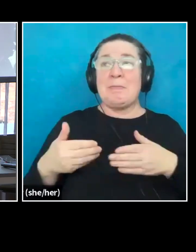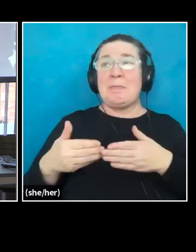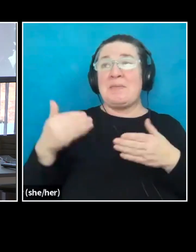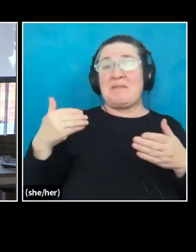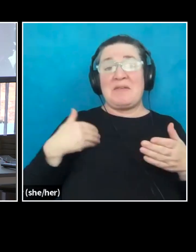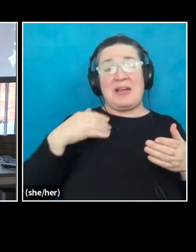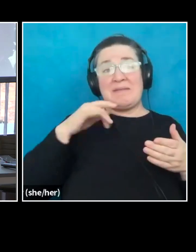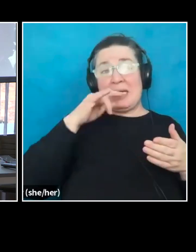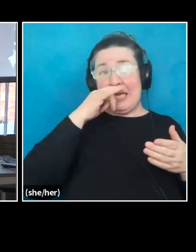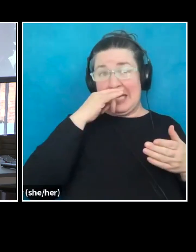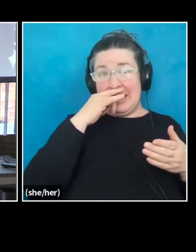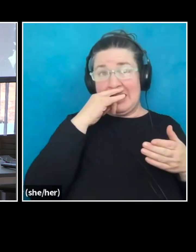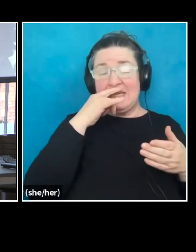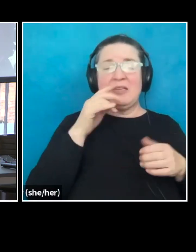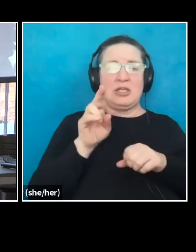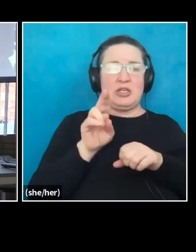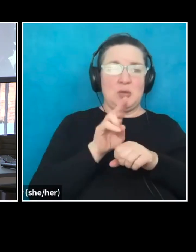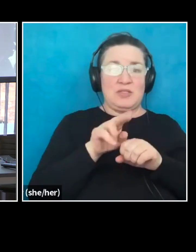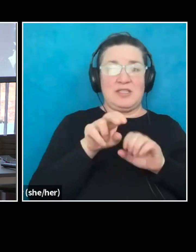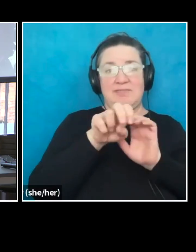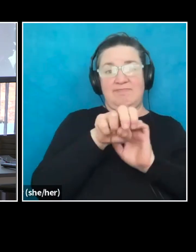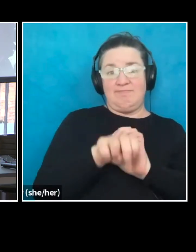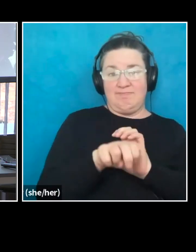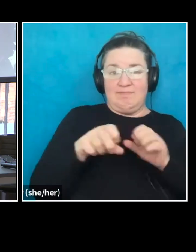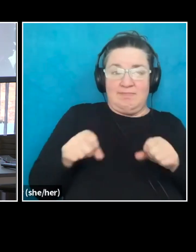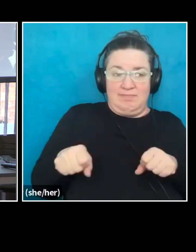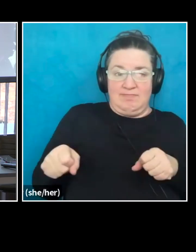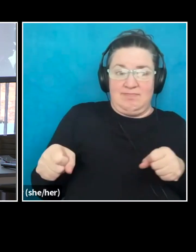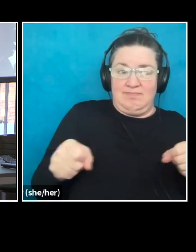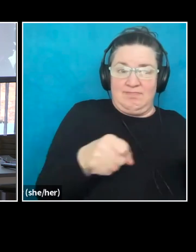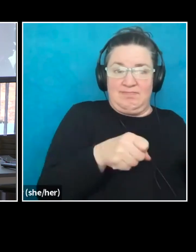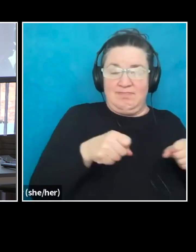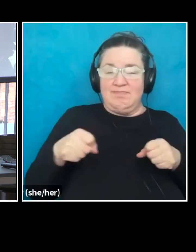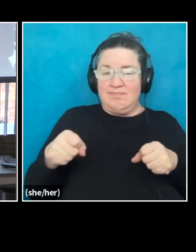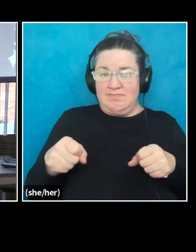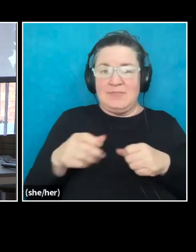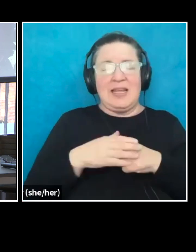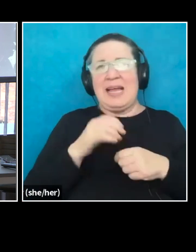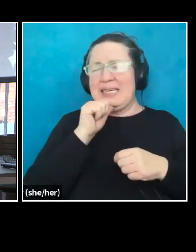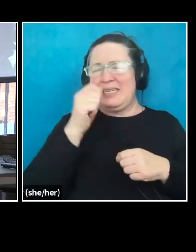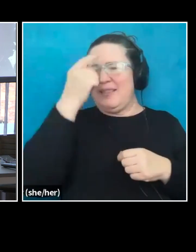Um, and as I met Crystal, whose picture you uh saw earlier, Crystal Monteros, and started working at